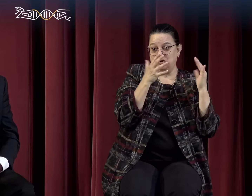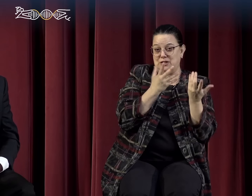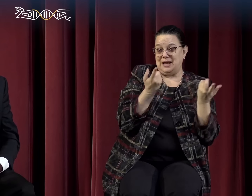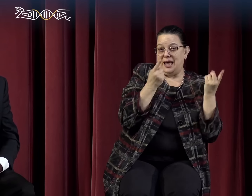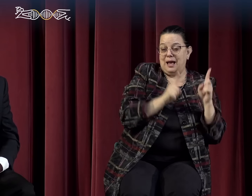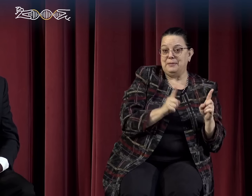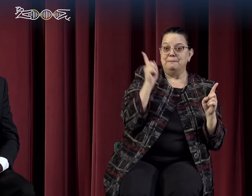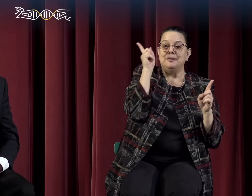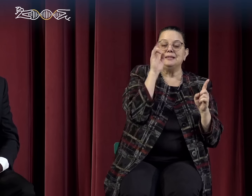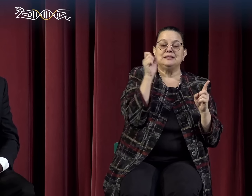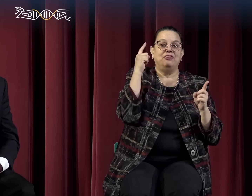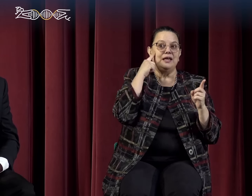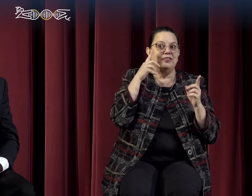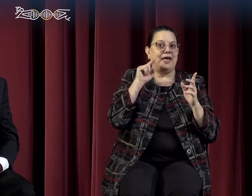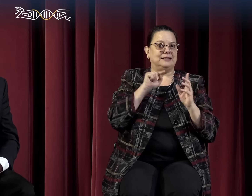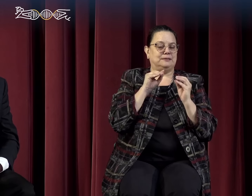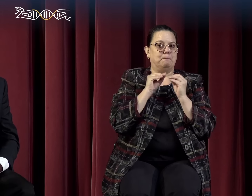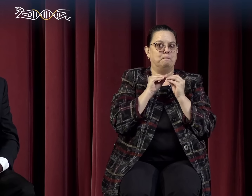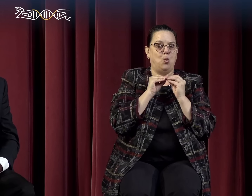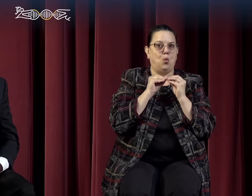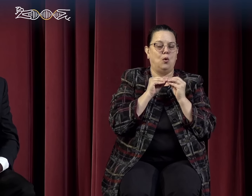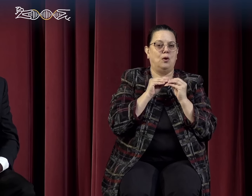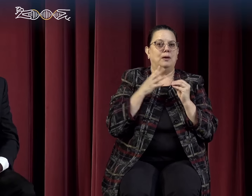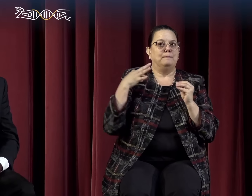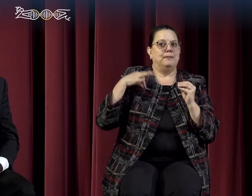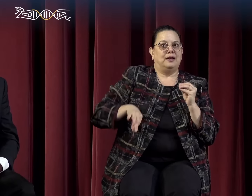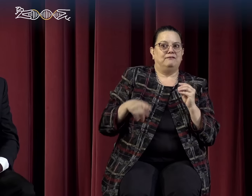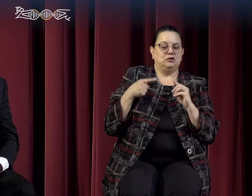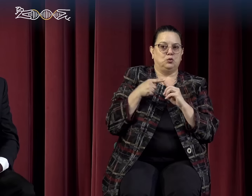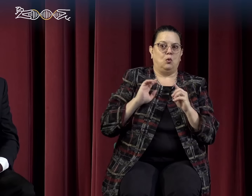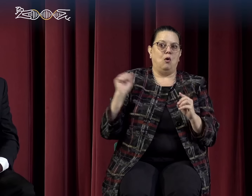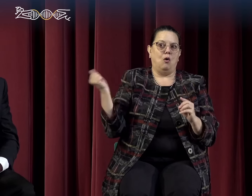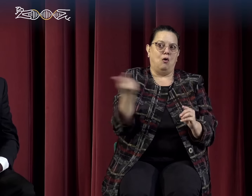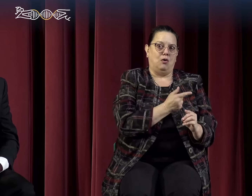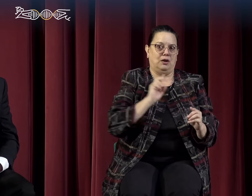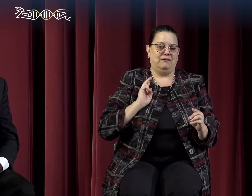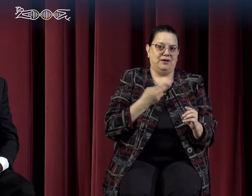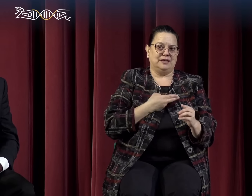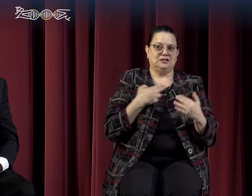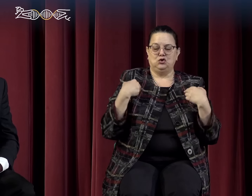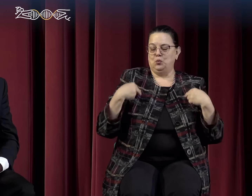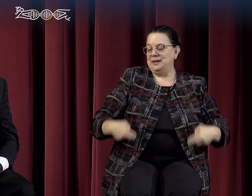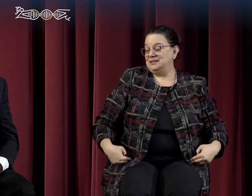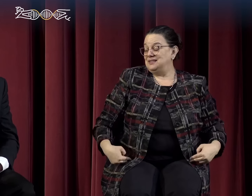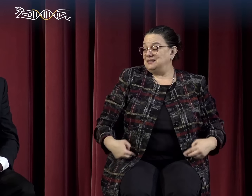differently. I think that the latter approach is more beneficial to humanity would be true